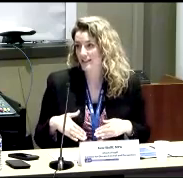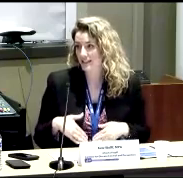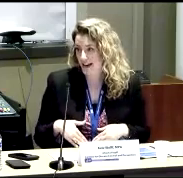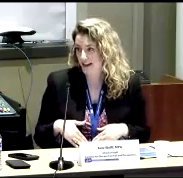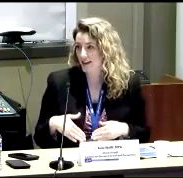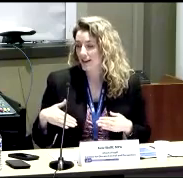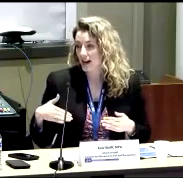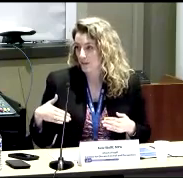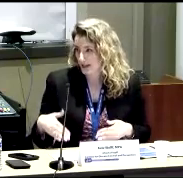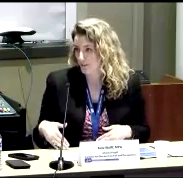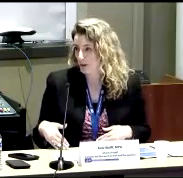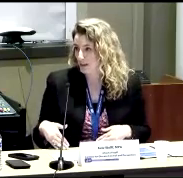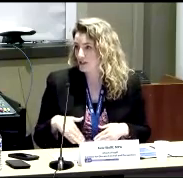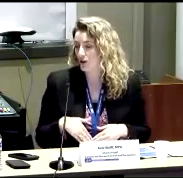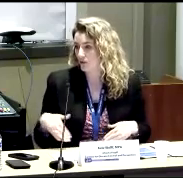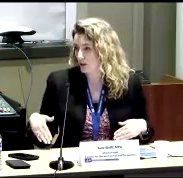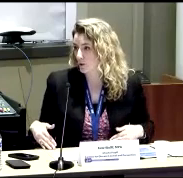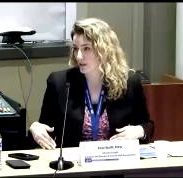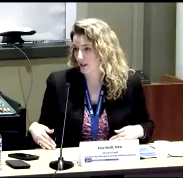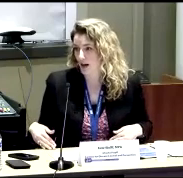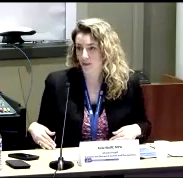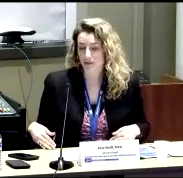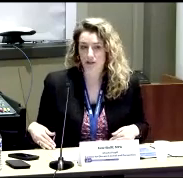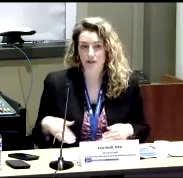to take and implement over the course of a couple of years.